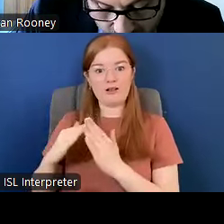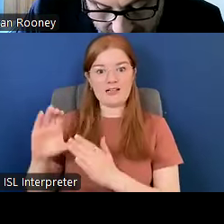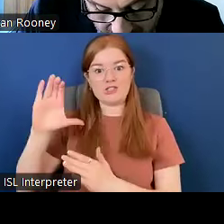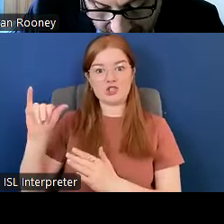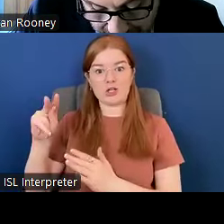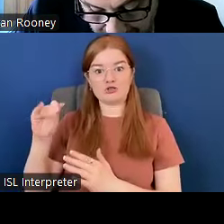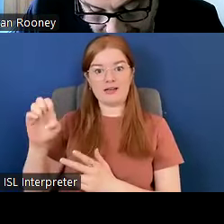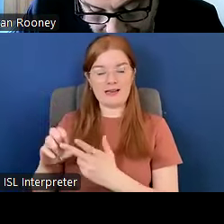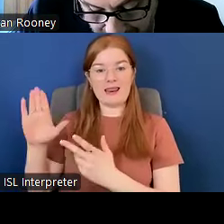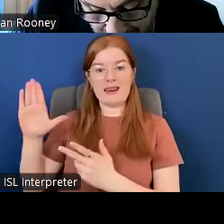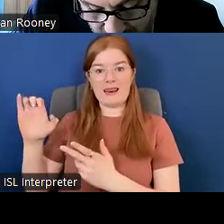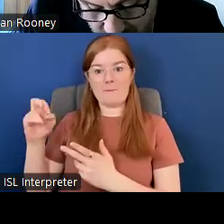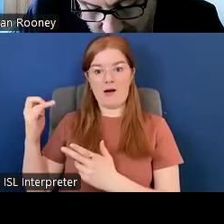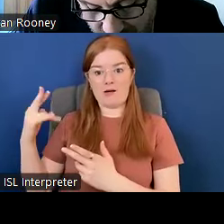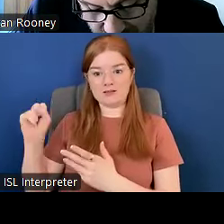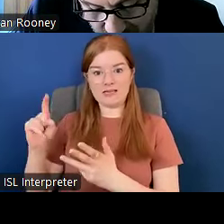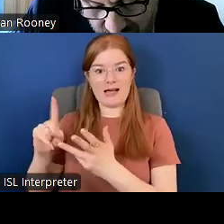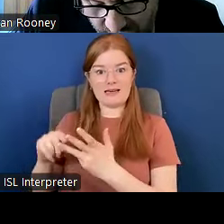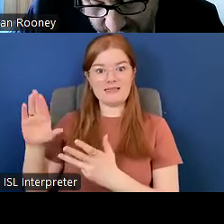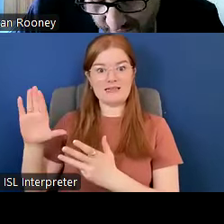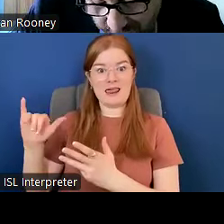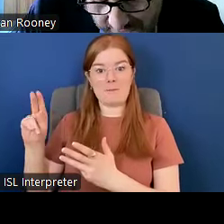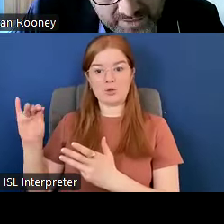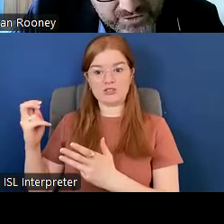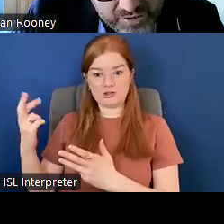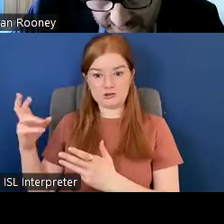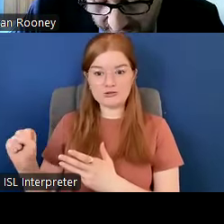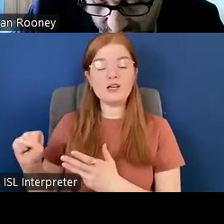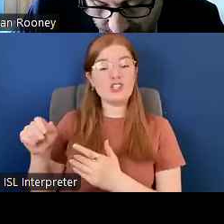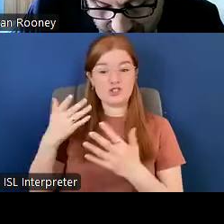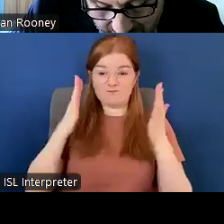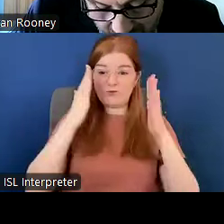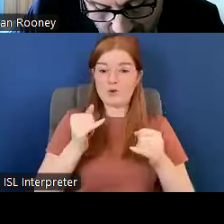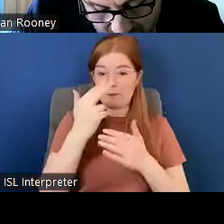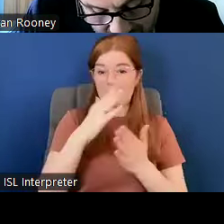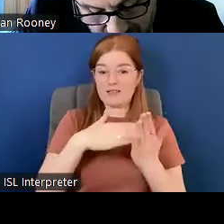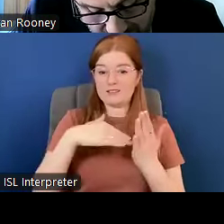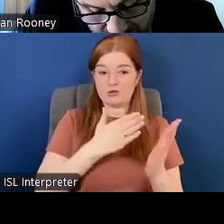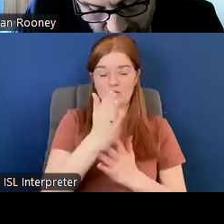Poitiers. She constantly concentrated on painting through the 1920s but in 1932